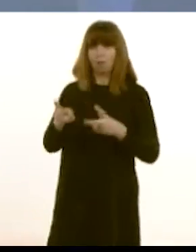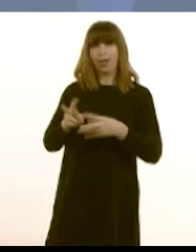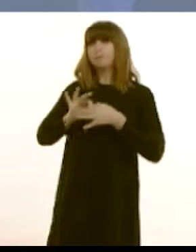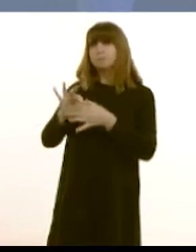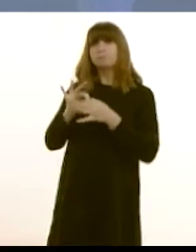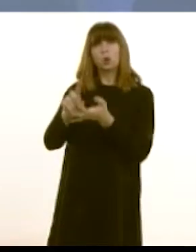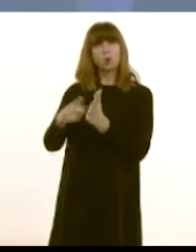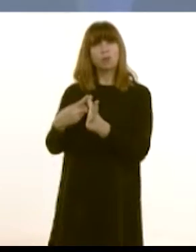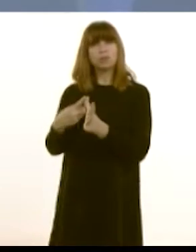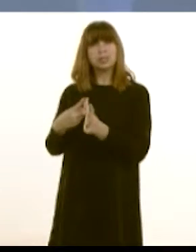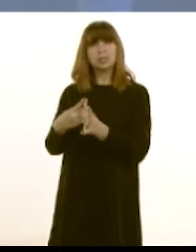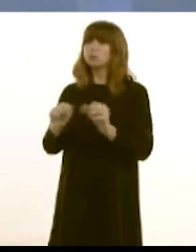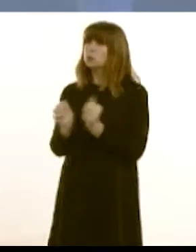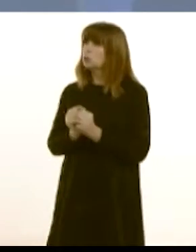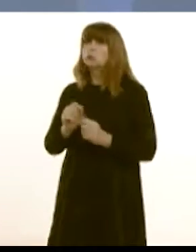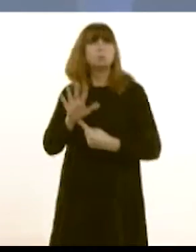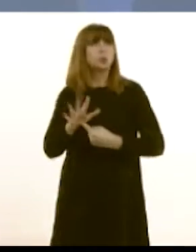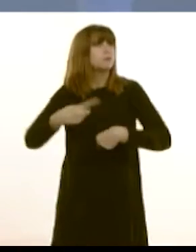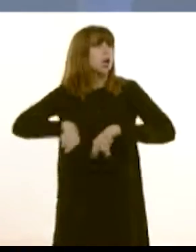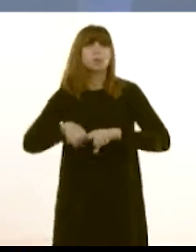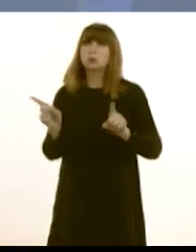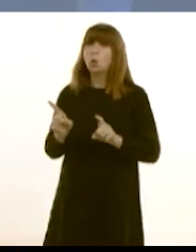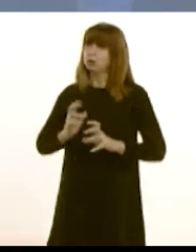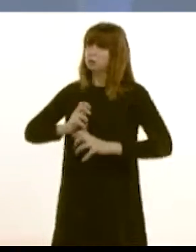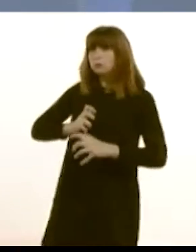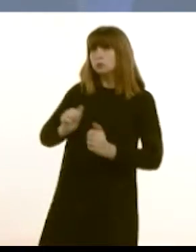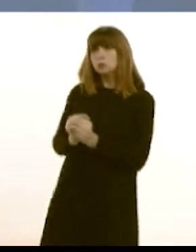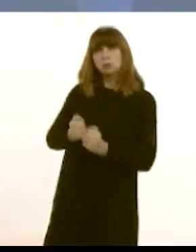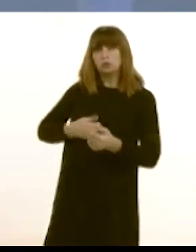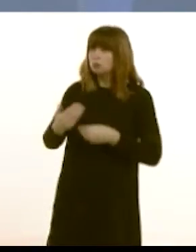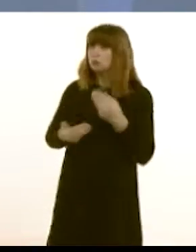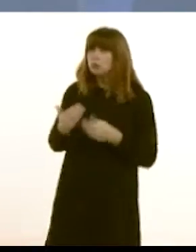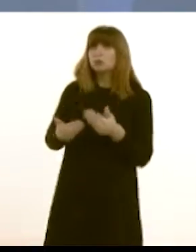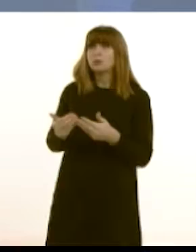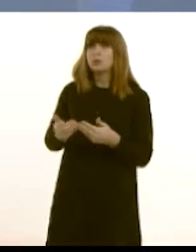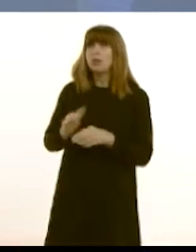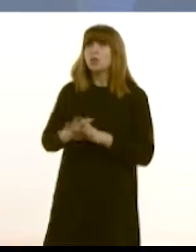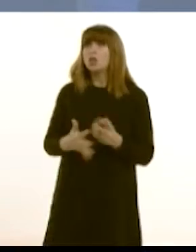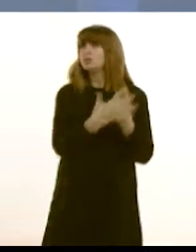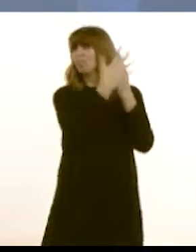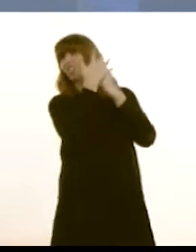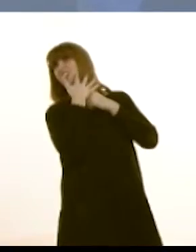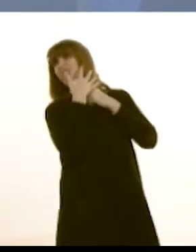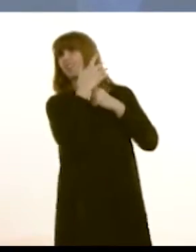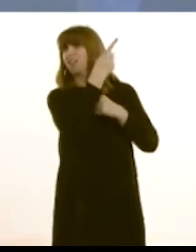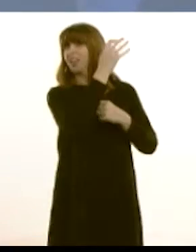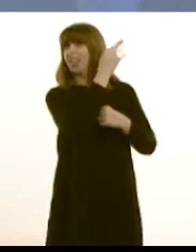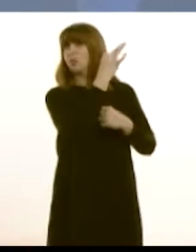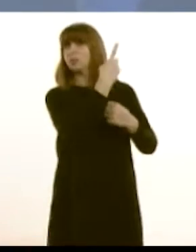its own prioritiesóoften, of course, they have the same priorities as the council, but not alwaysórather than being dominated by the council.